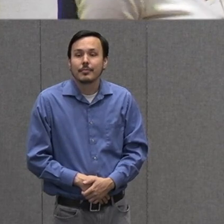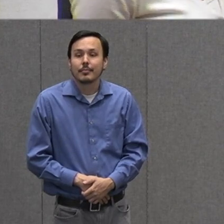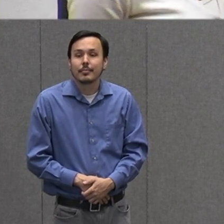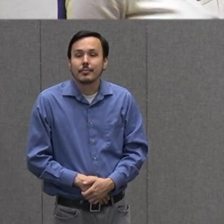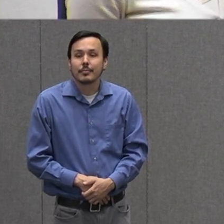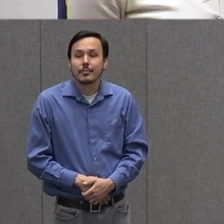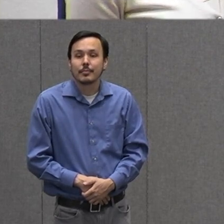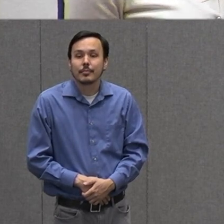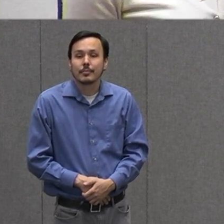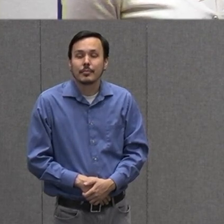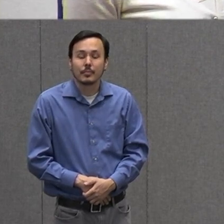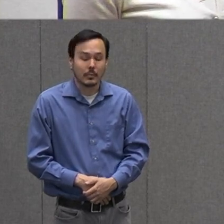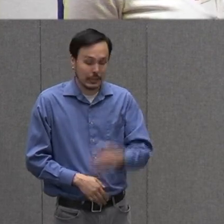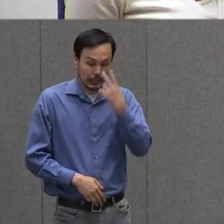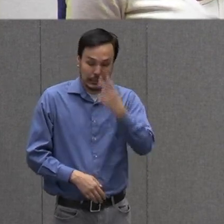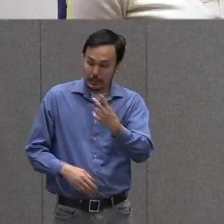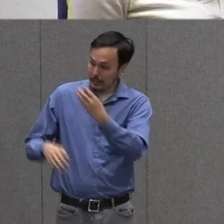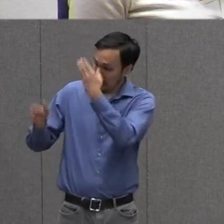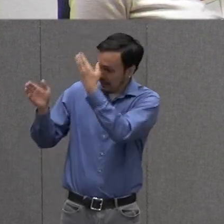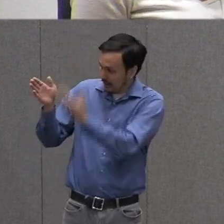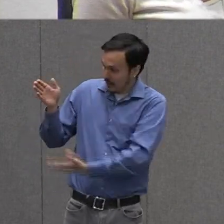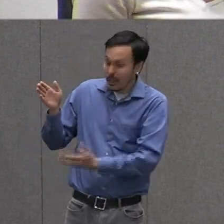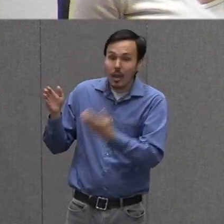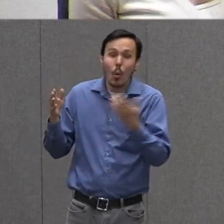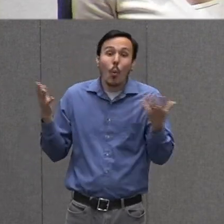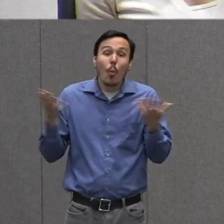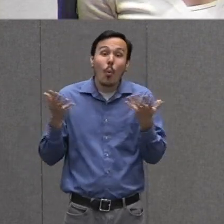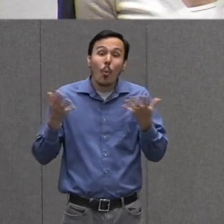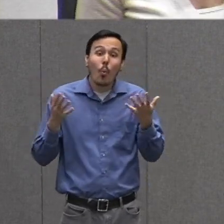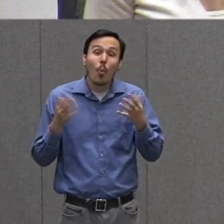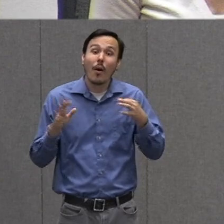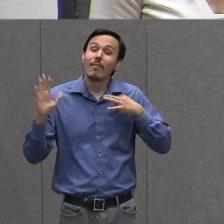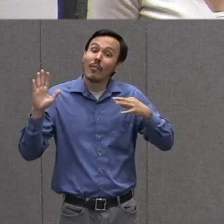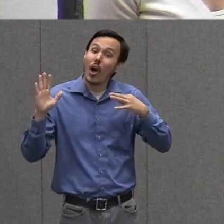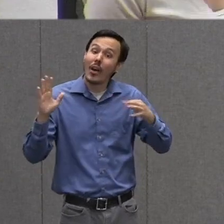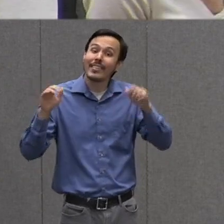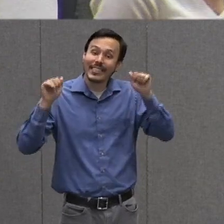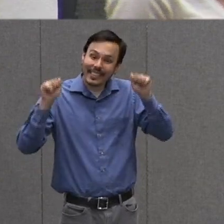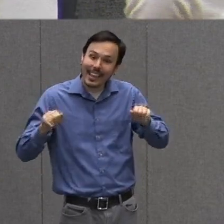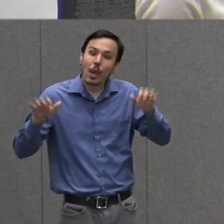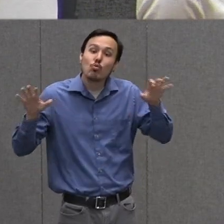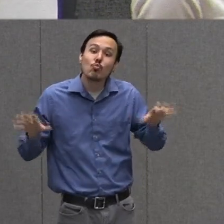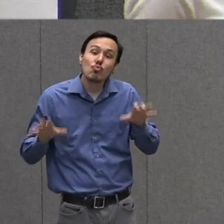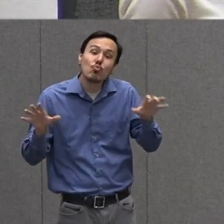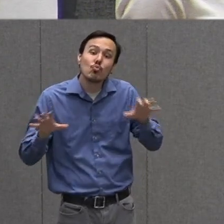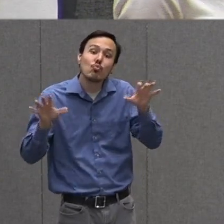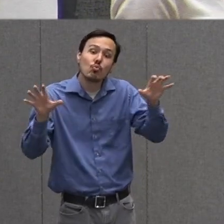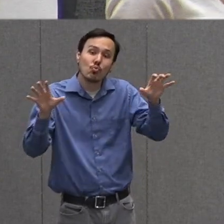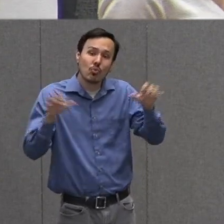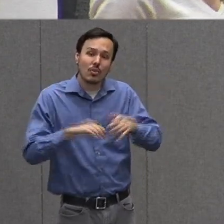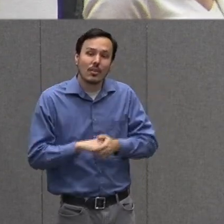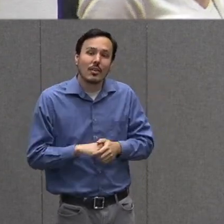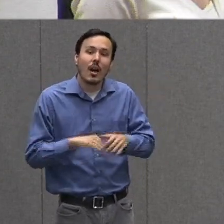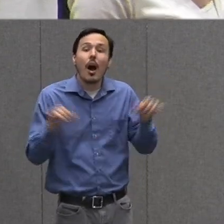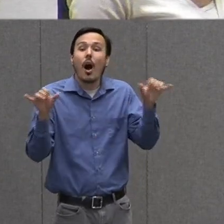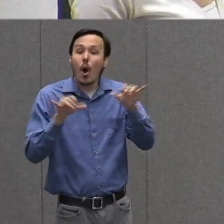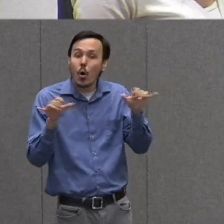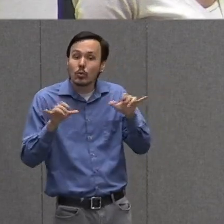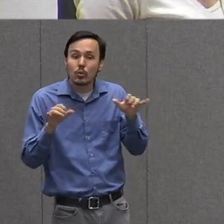These are the things that volunteers can do and these are also the things that volunteers can say